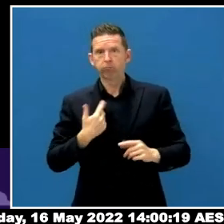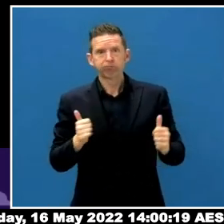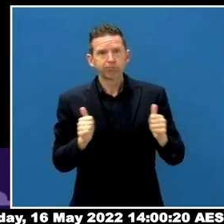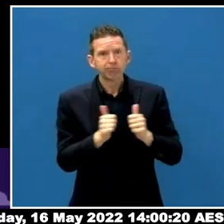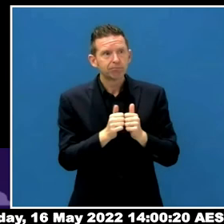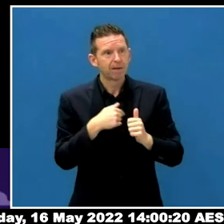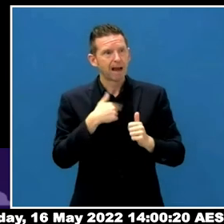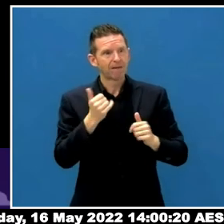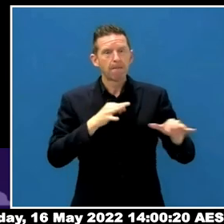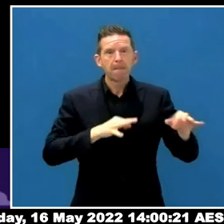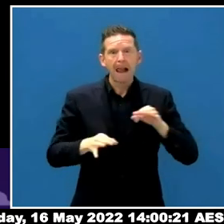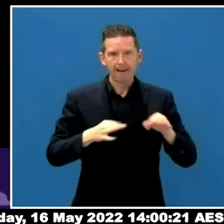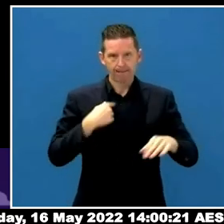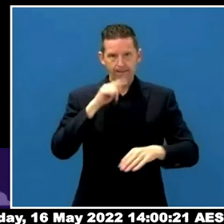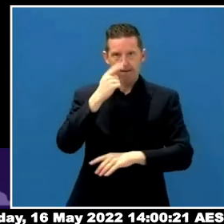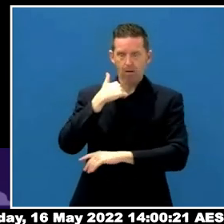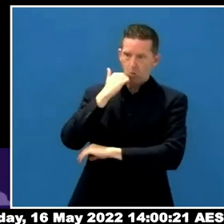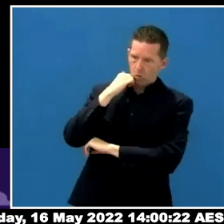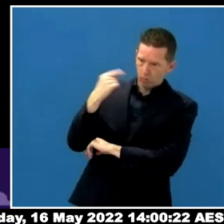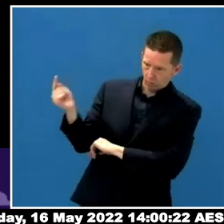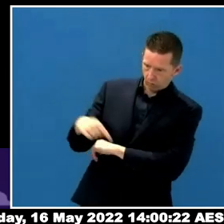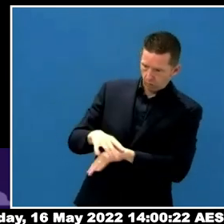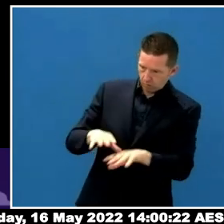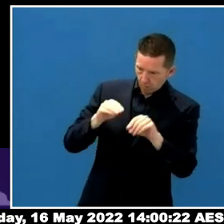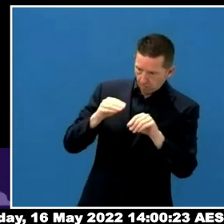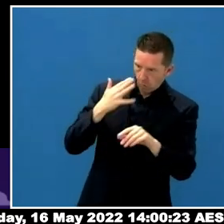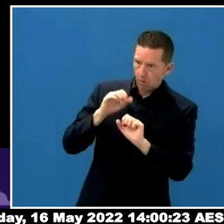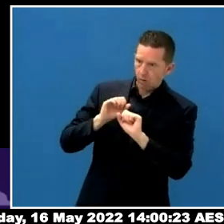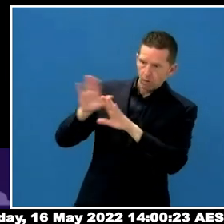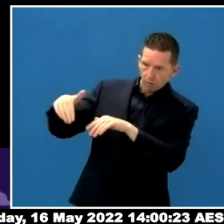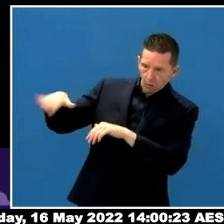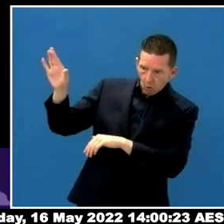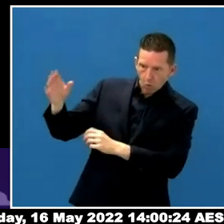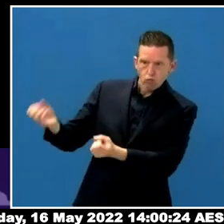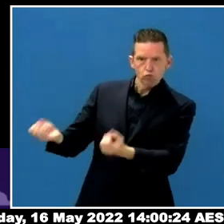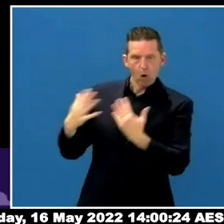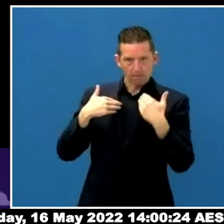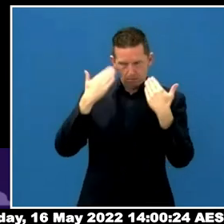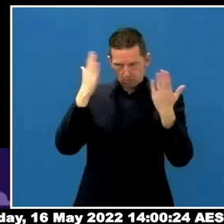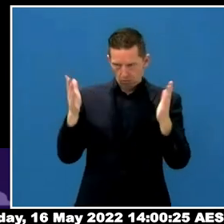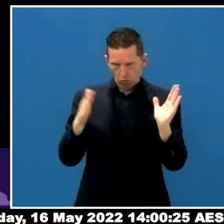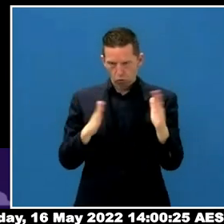the time because, you know, you've got apparently from 9 o'clock till 3 o'clock, you